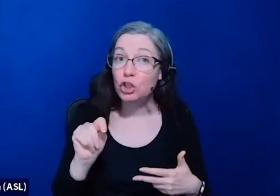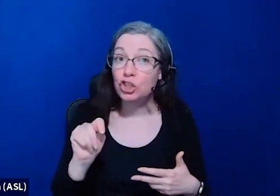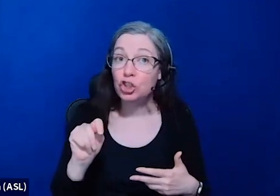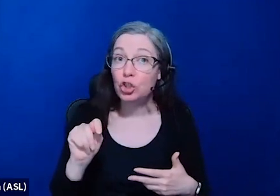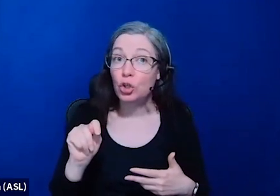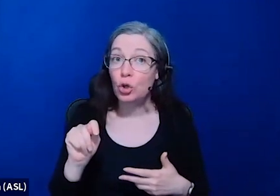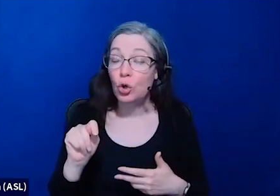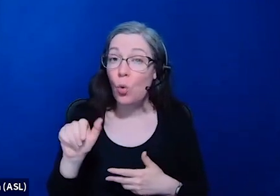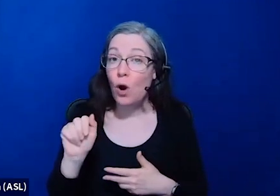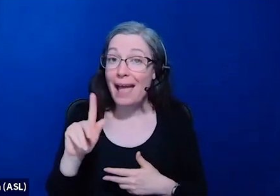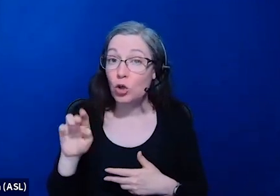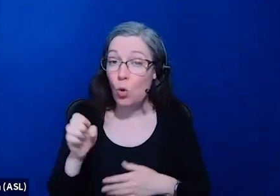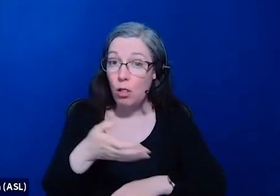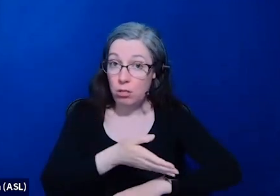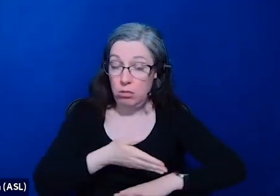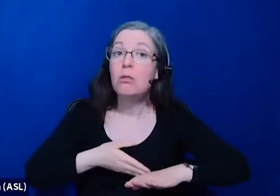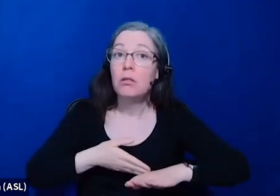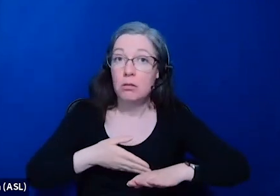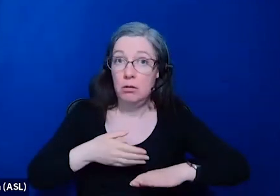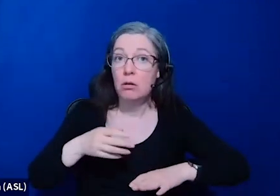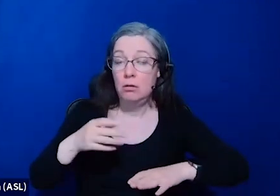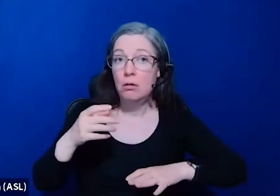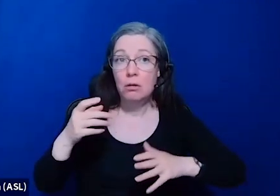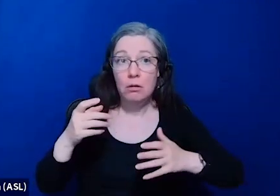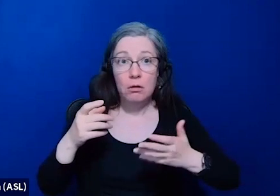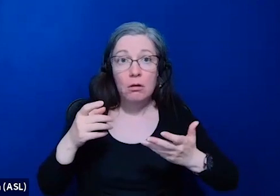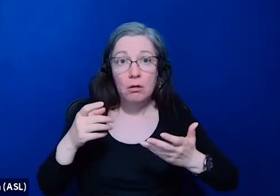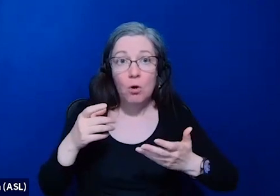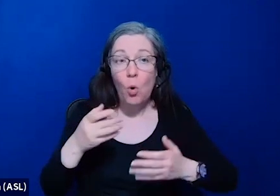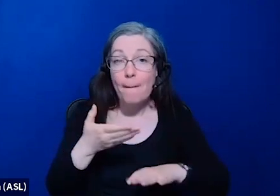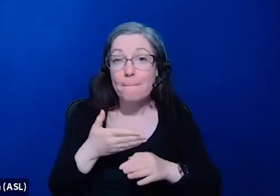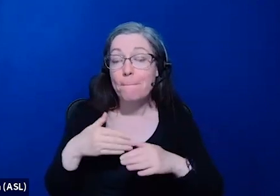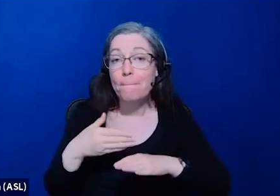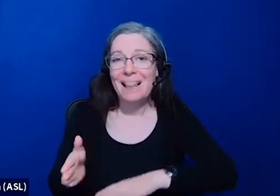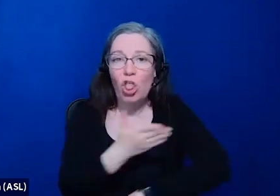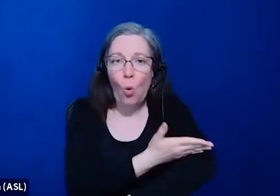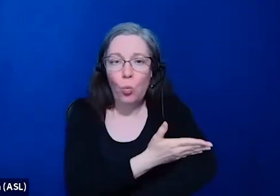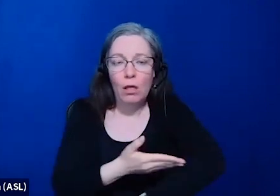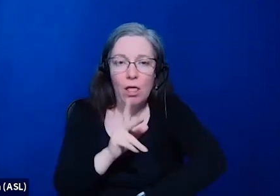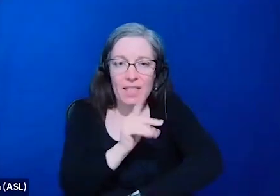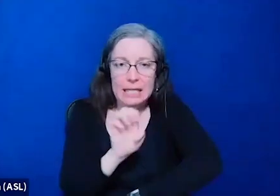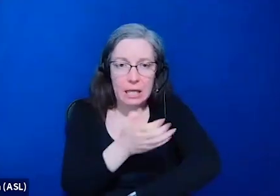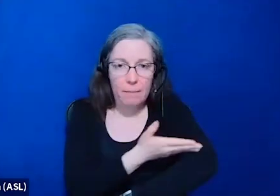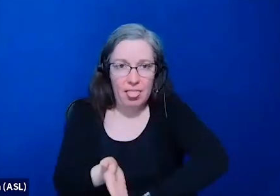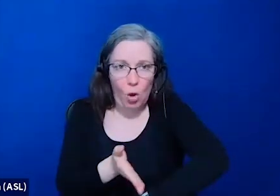leg length difference, or short stature. Those were the three disability categories. They only accepted